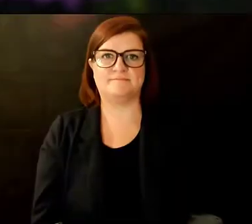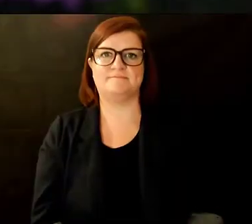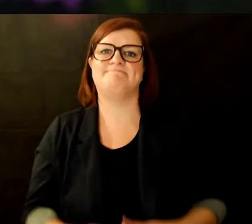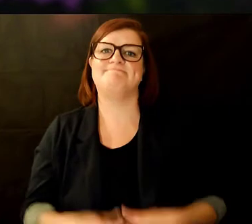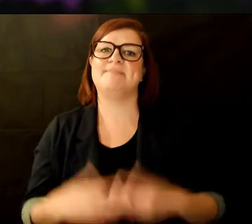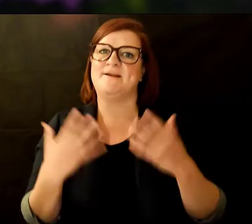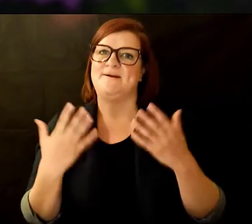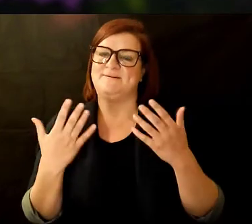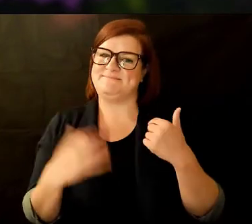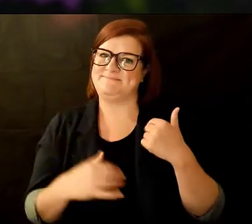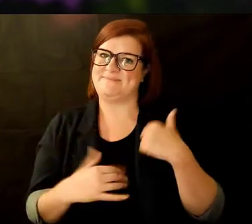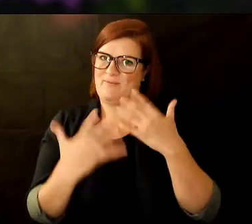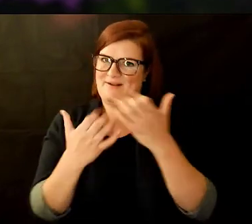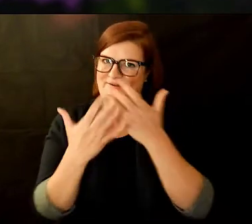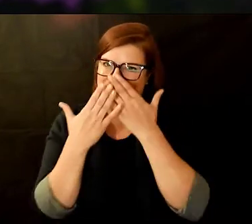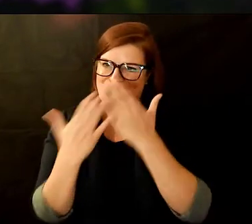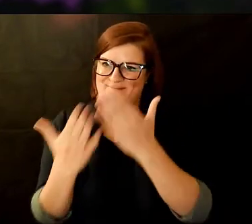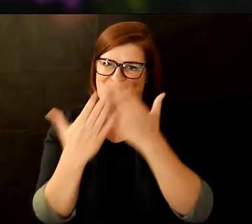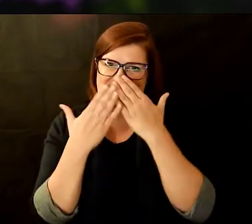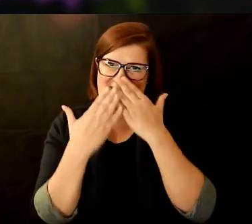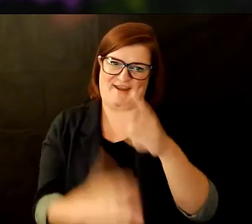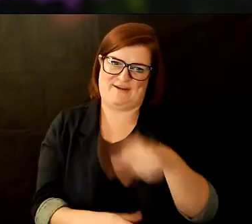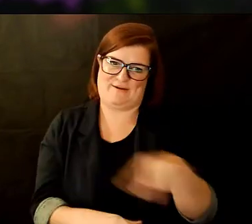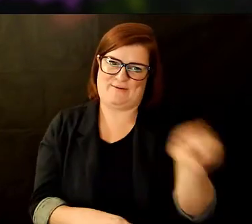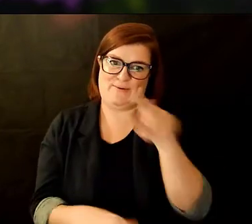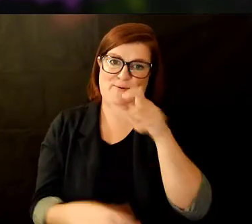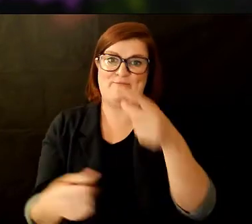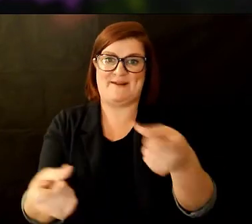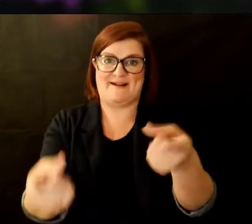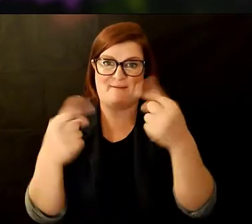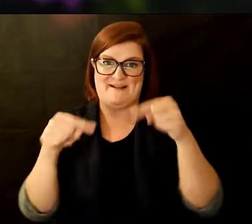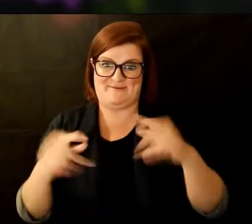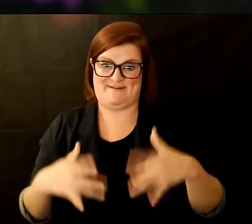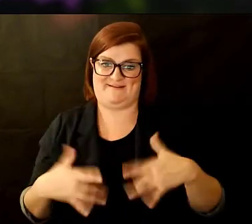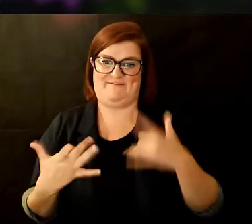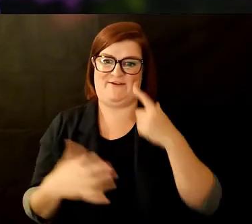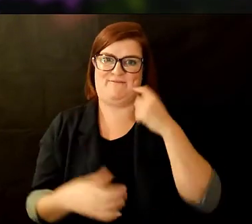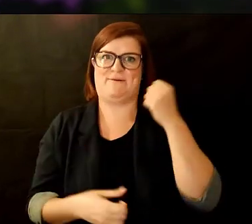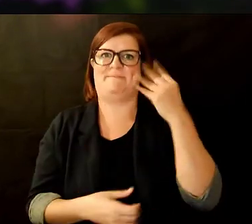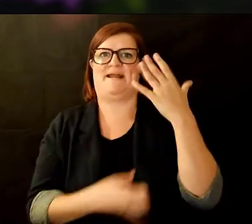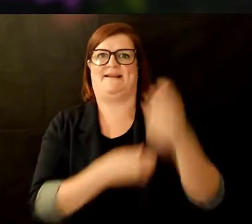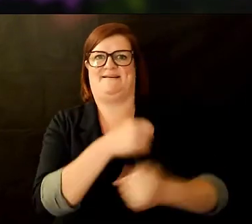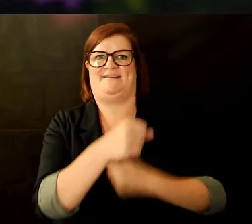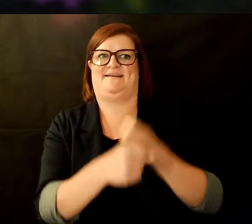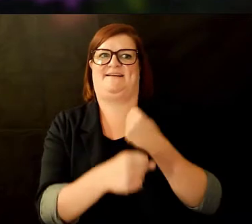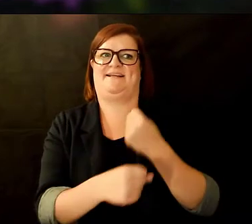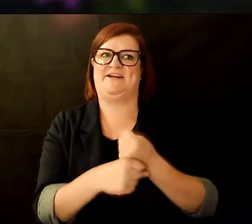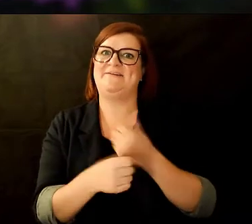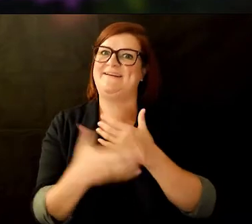So I'd like to thank those of you that have been coming to this event for many years, coming in a new way this year.